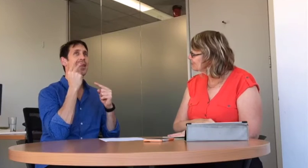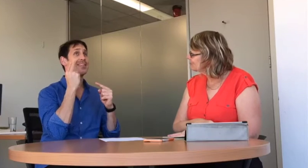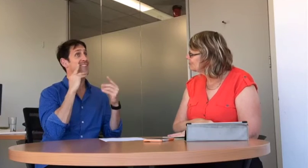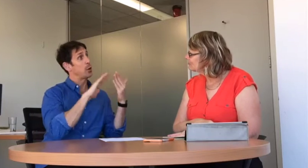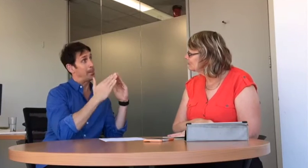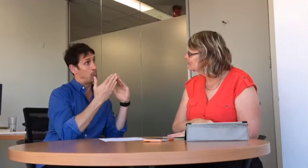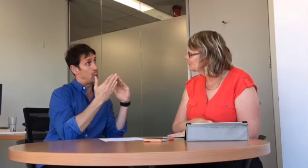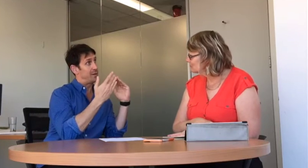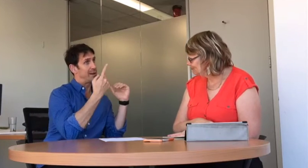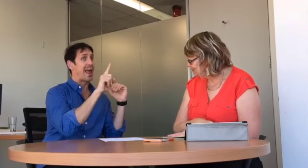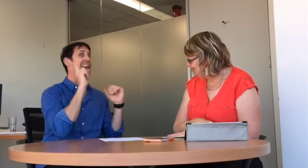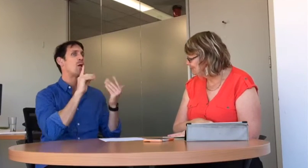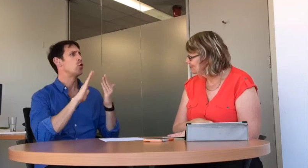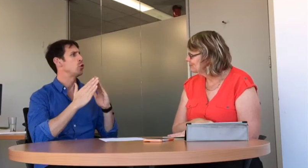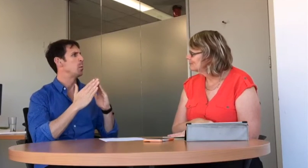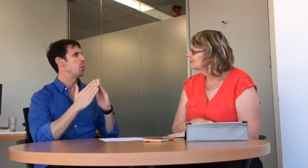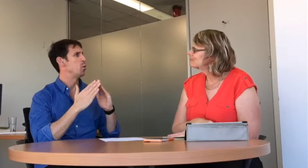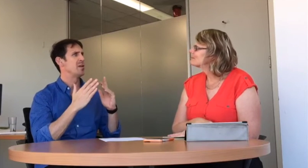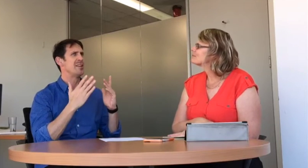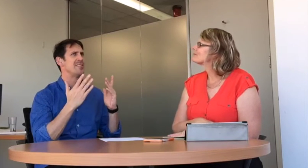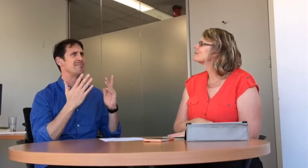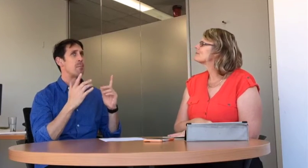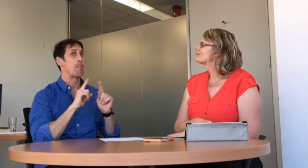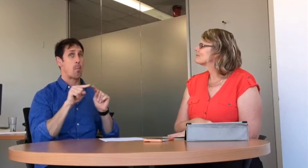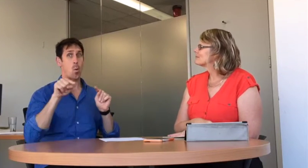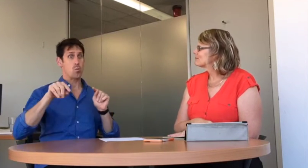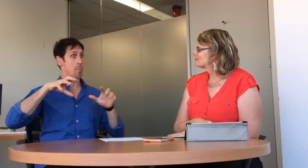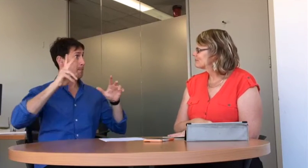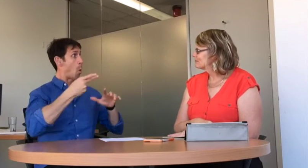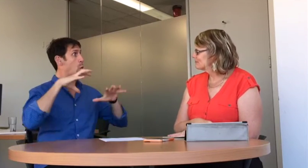If we consider both the deaf community and the hearing community,